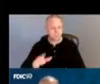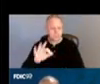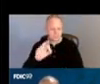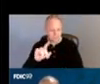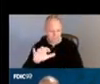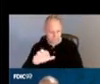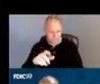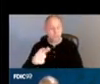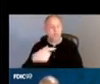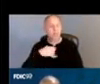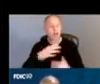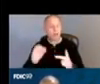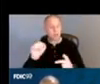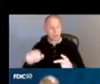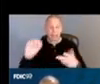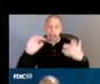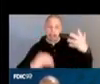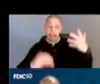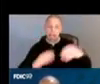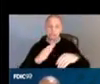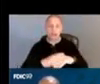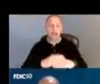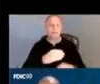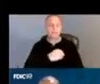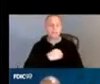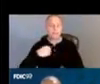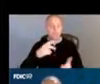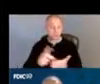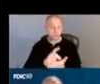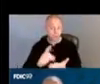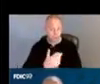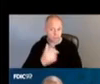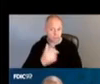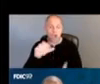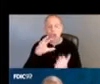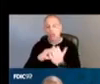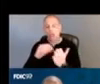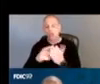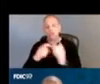online member directory. You get to learn from peers from across the country through